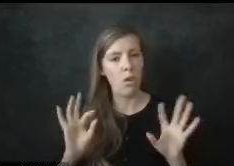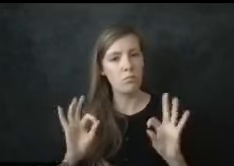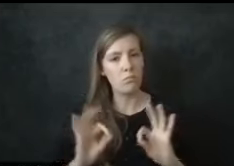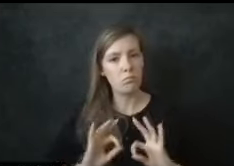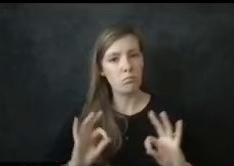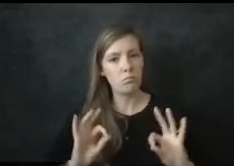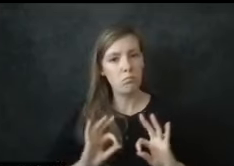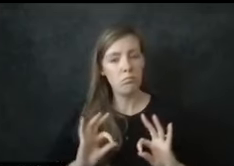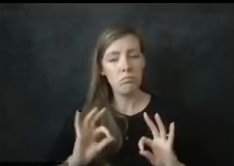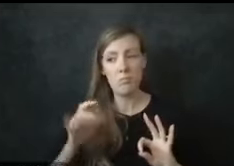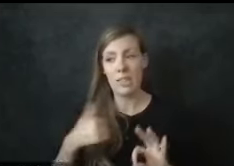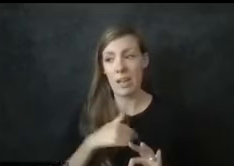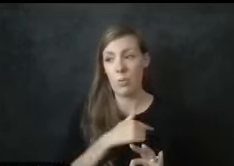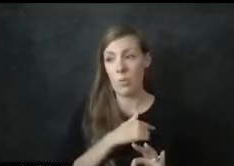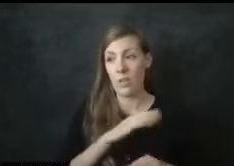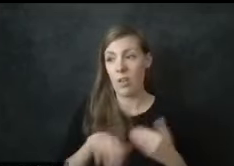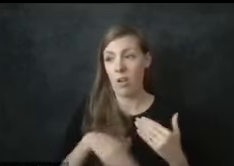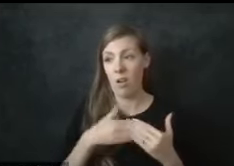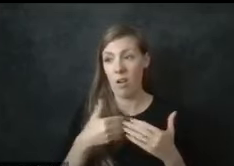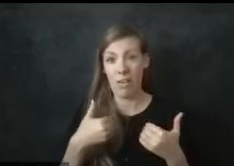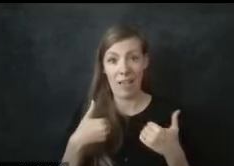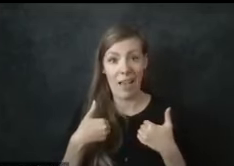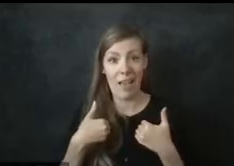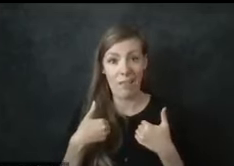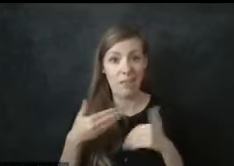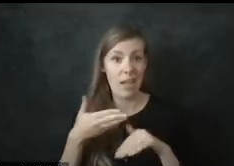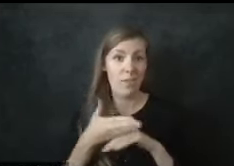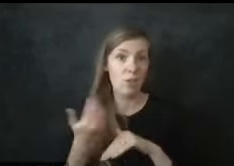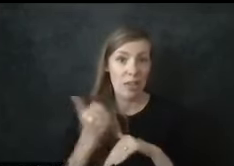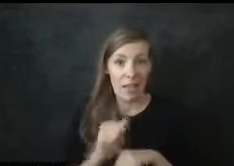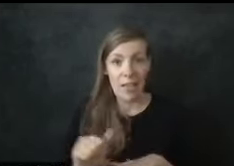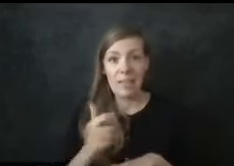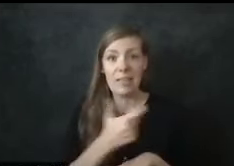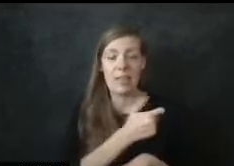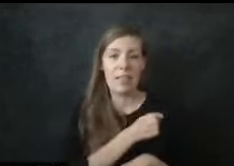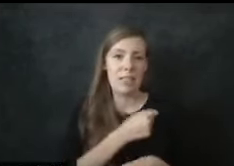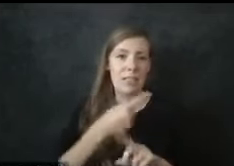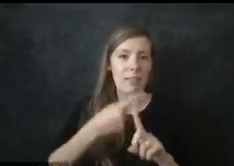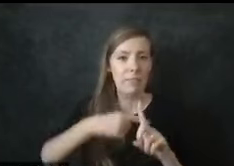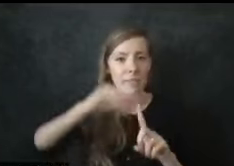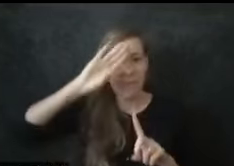us have after taking any vaccine, fever, maybe headaches, that kind of thing.